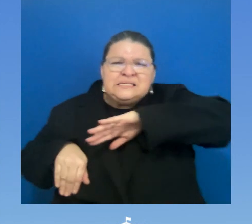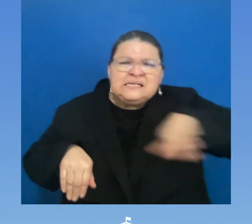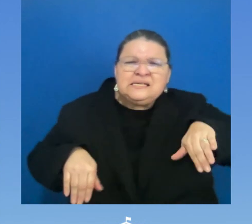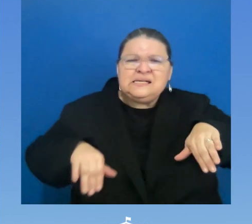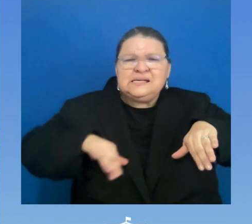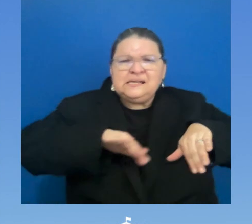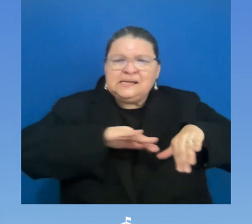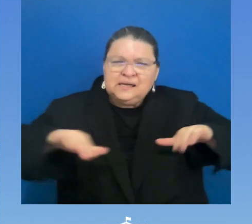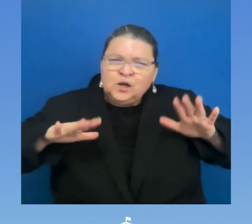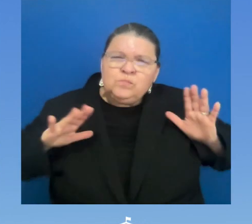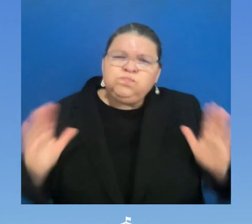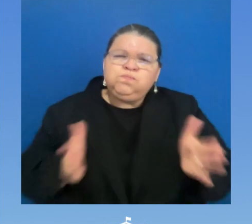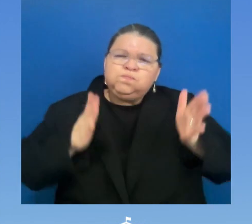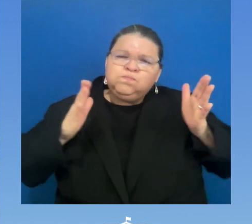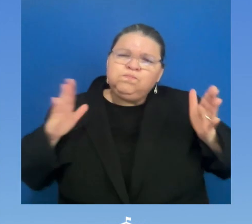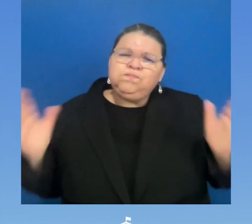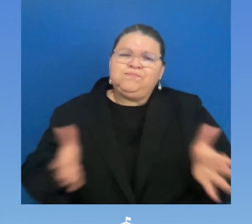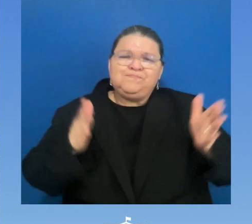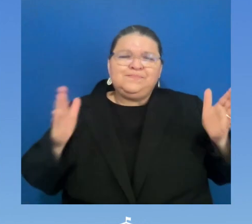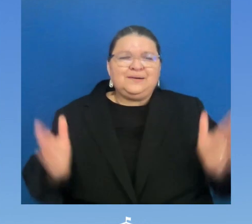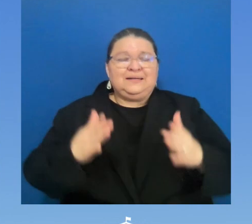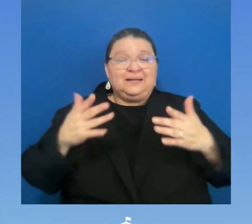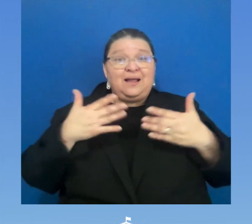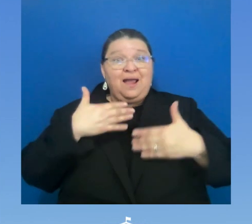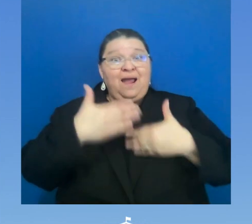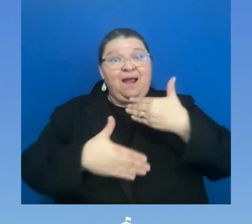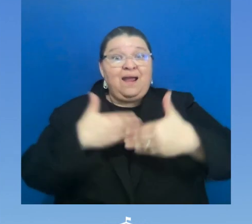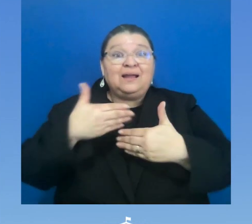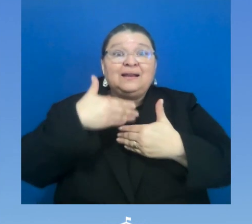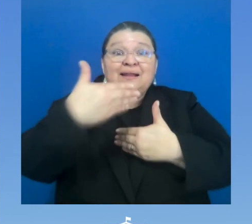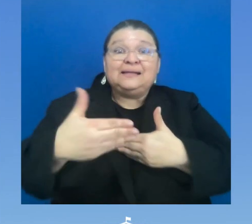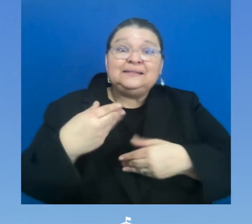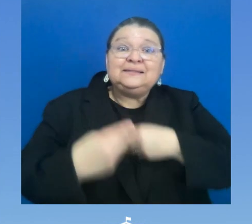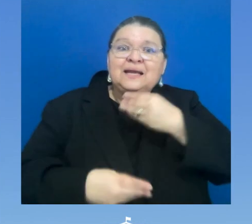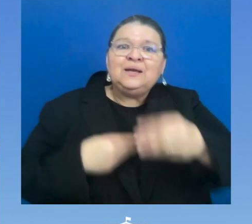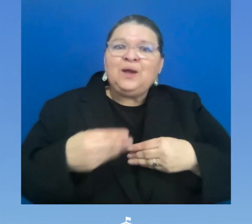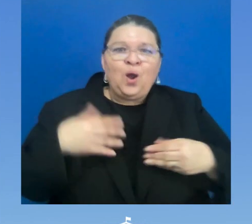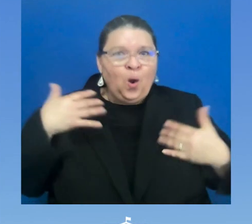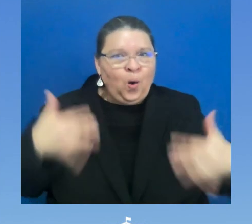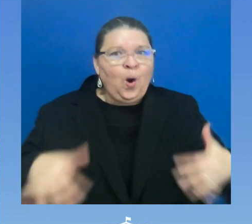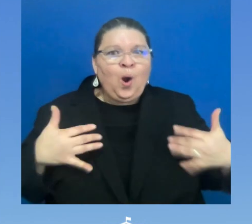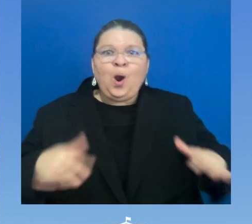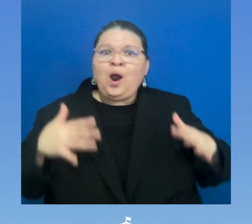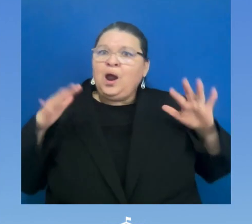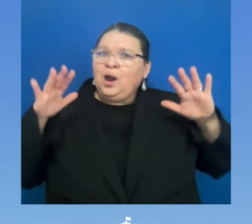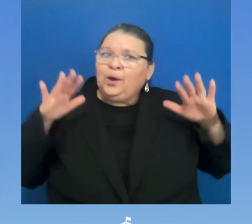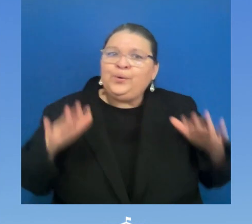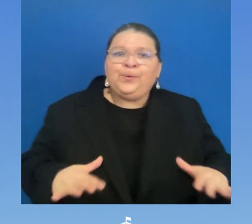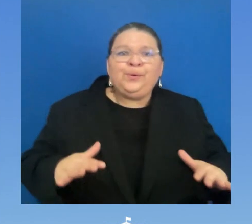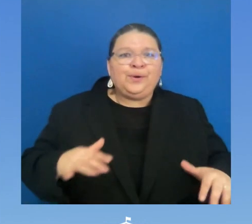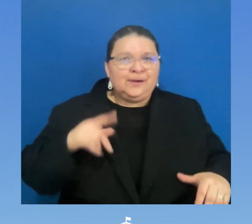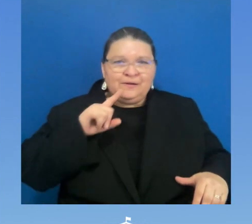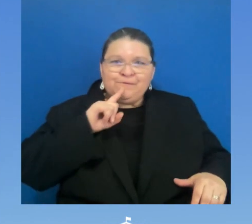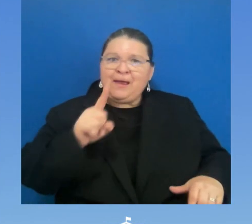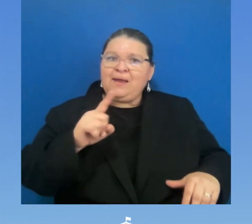really appreciating that and then carrying it through and continuing with that work. So why don't we talk a little bit about that? Ms. Purce: A hundred percent.